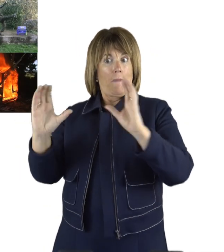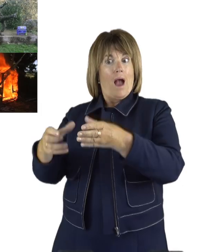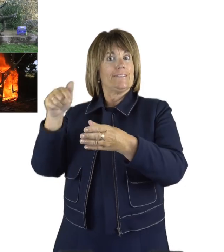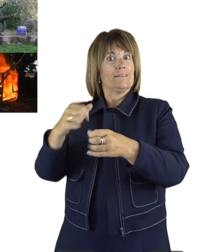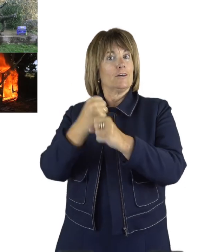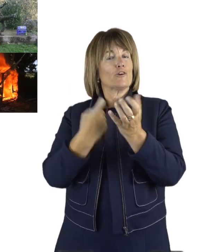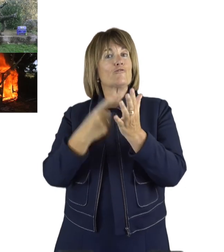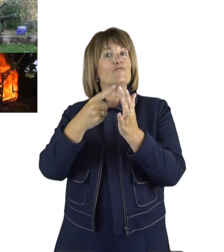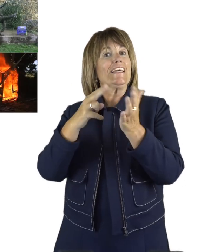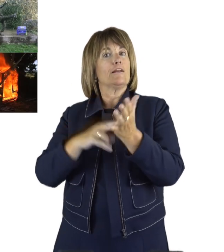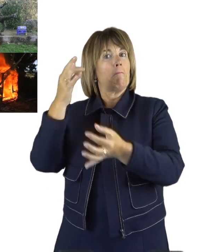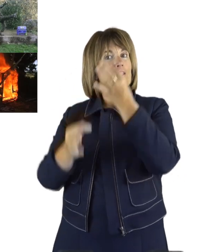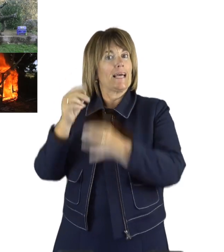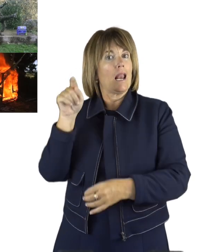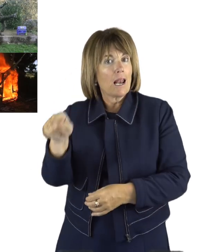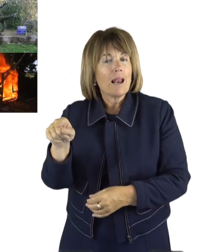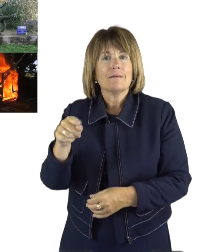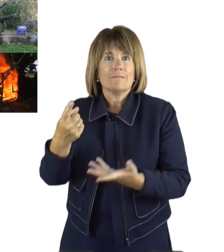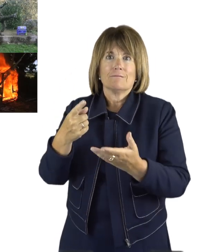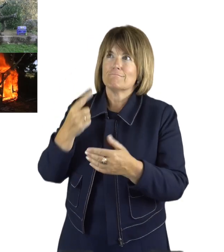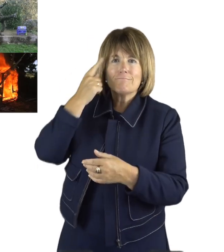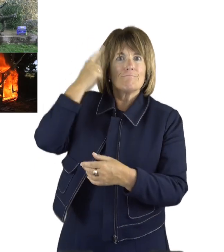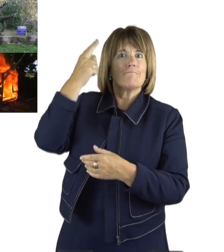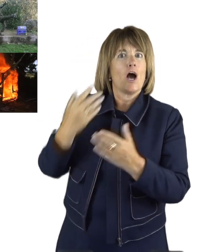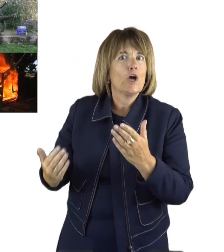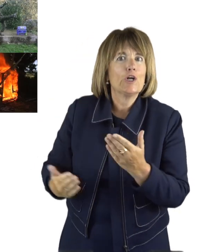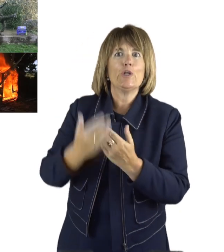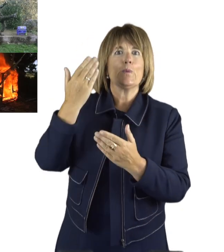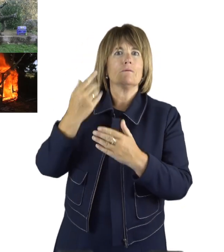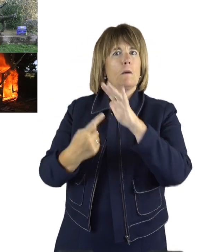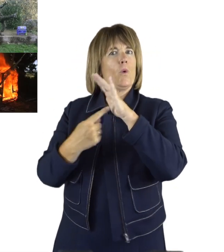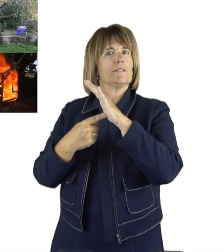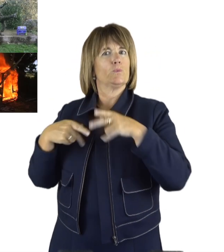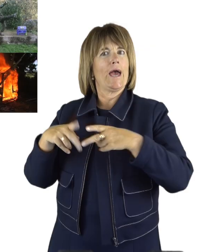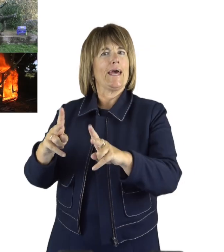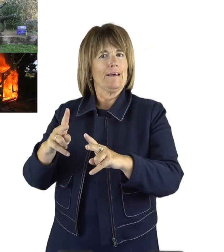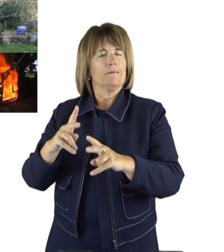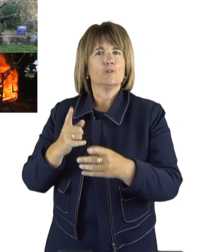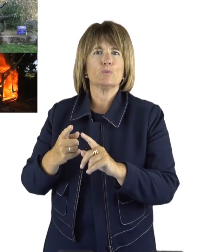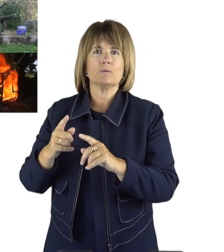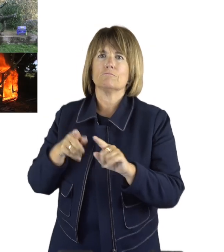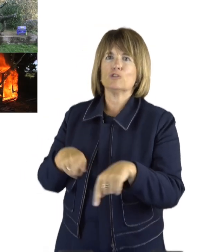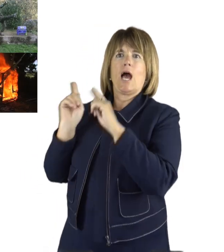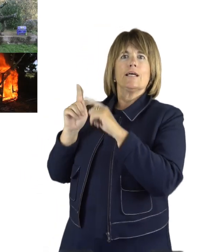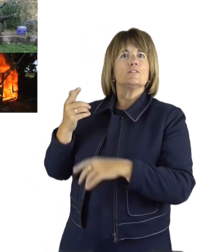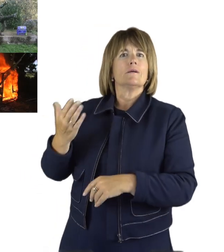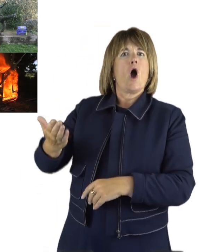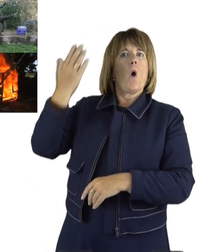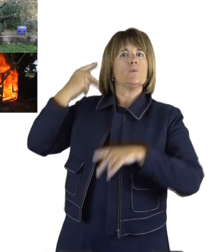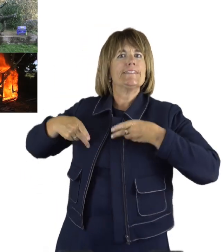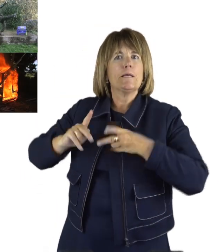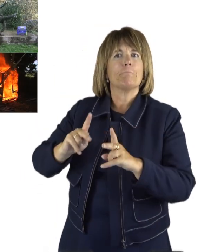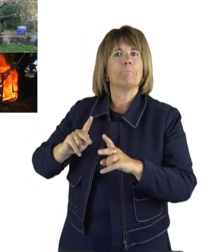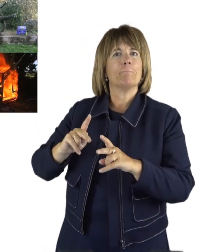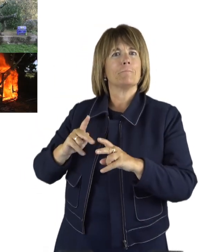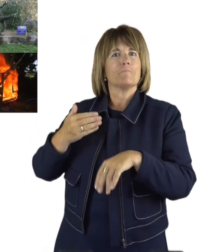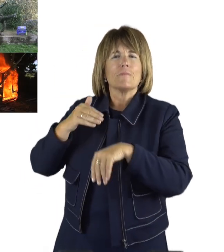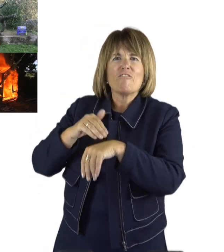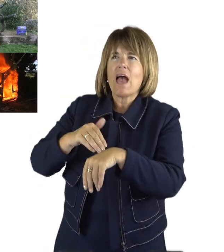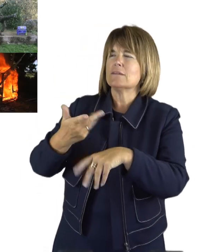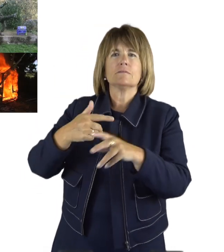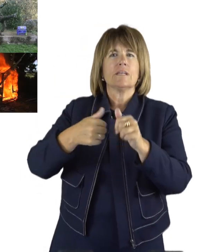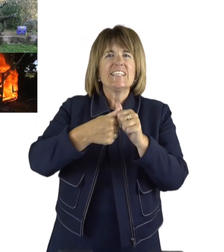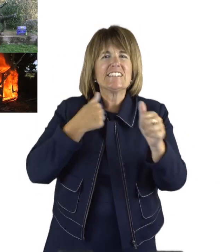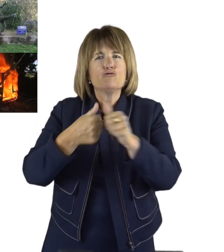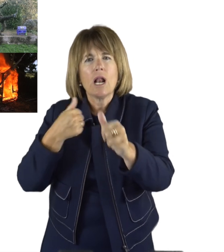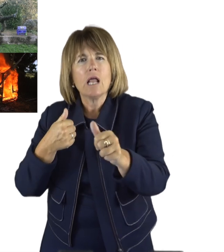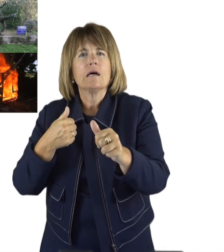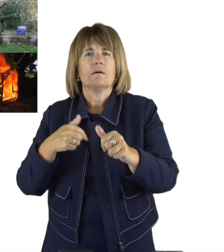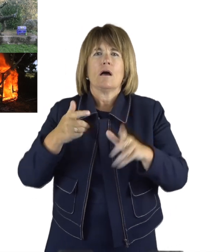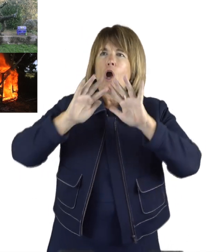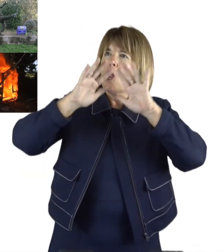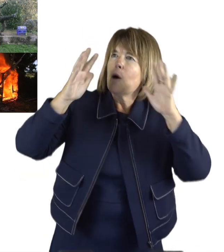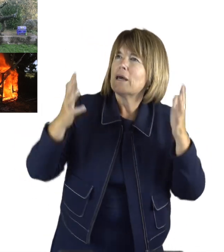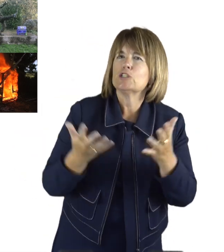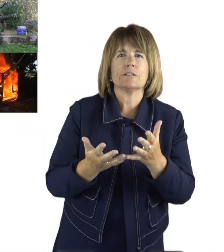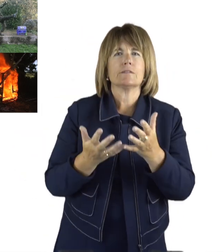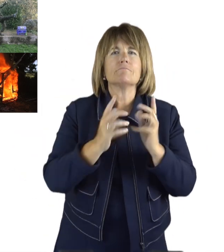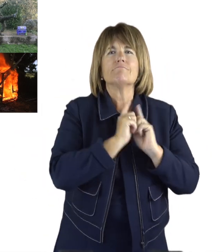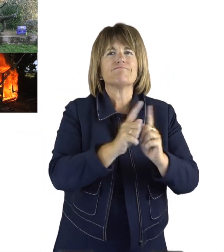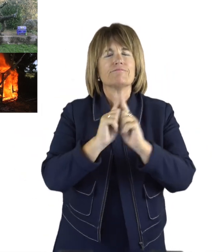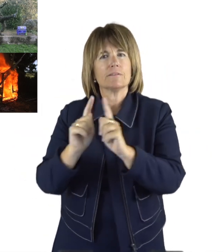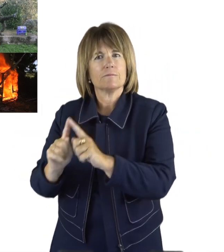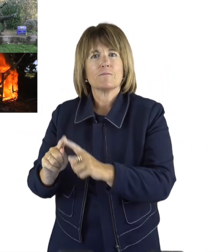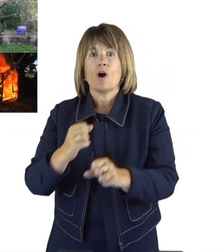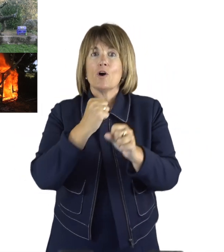Green is political; it implies fresh and essential ways of responding to the old order and the effects of industrialisation and globalisation.